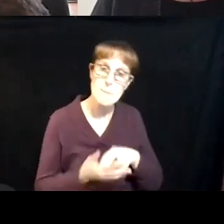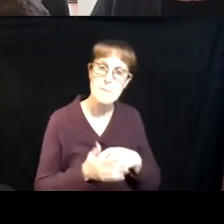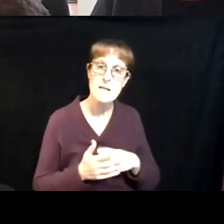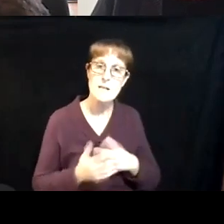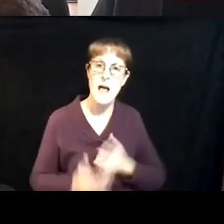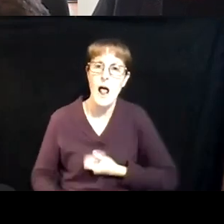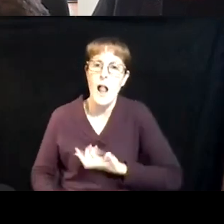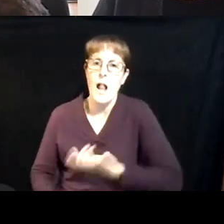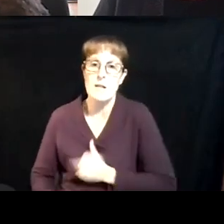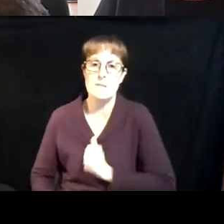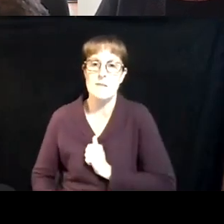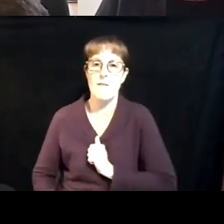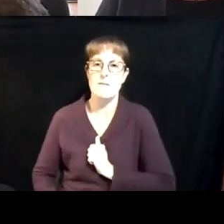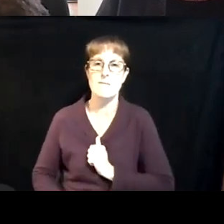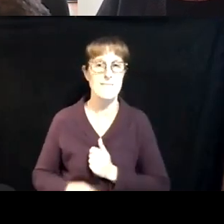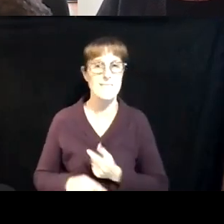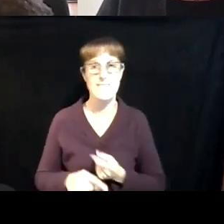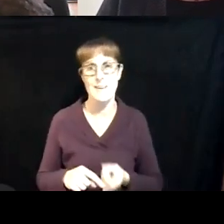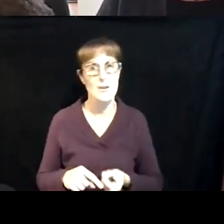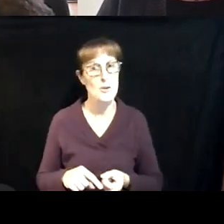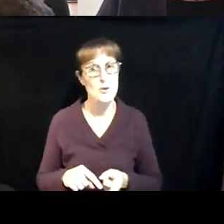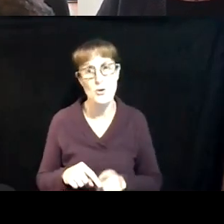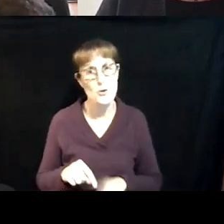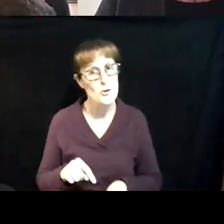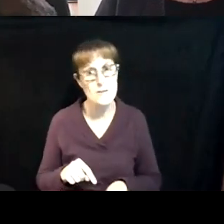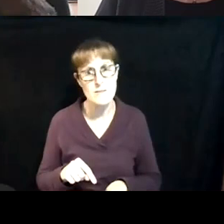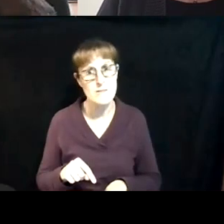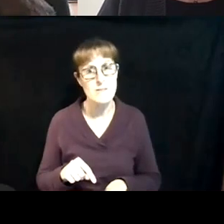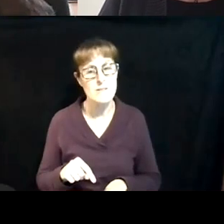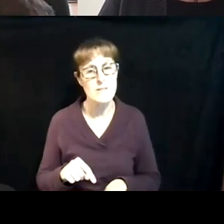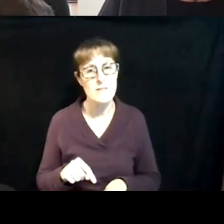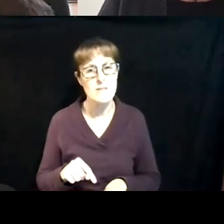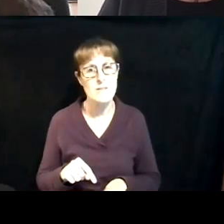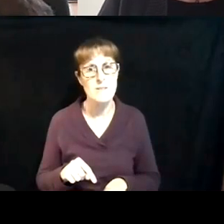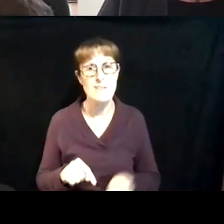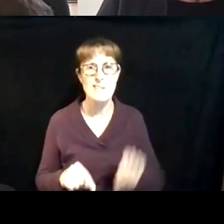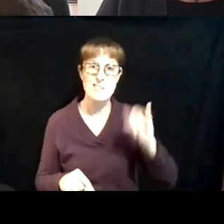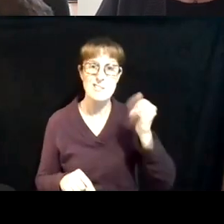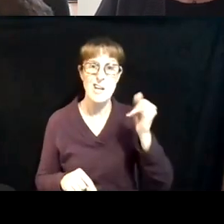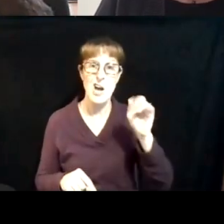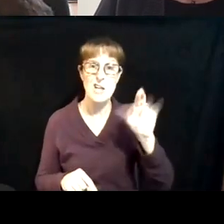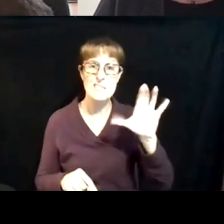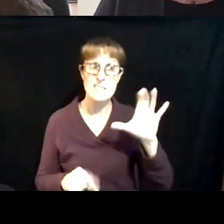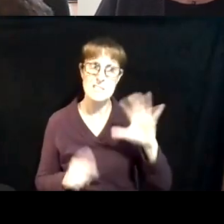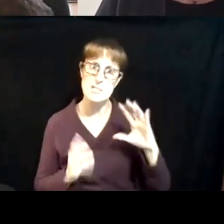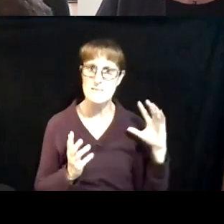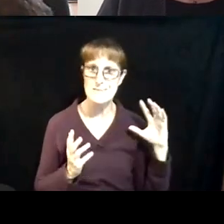they capitalized on the fact that people couldn't come out and say, "Here's what happened to me."